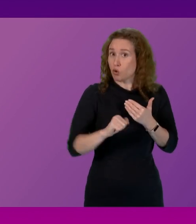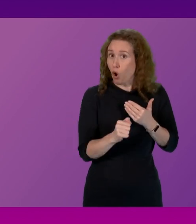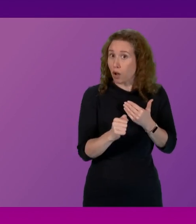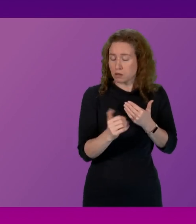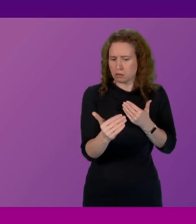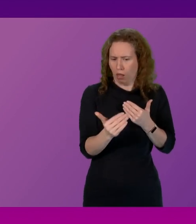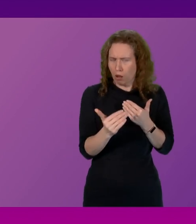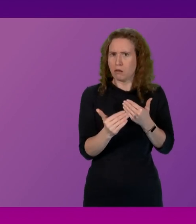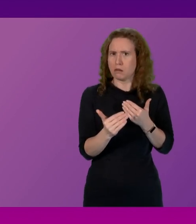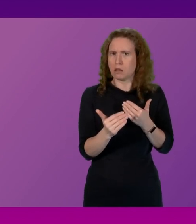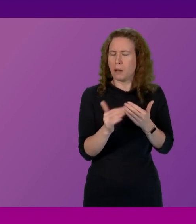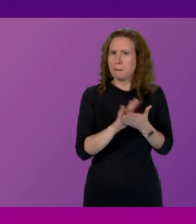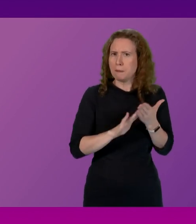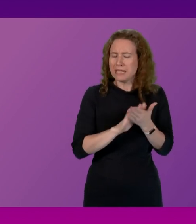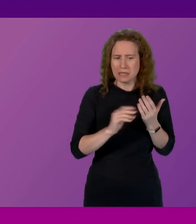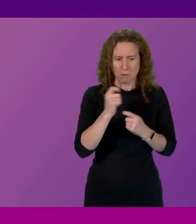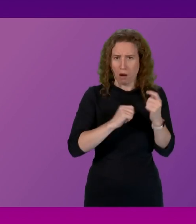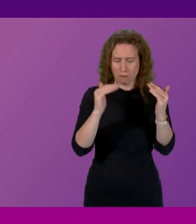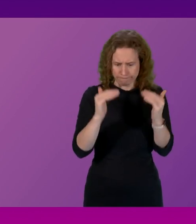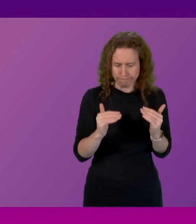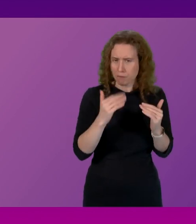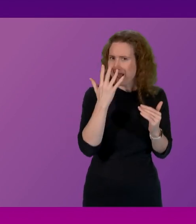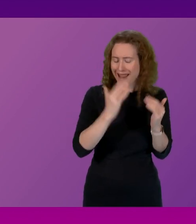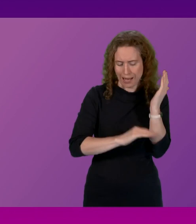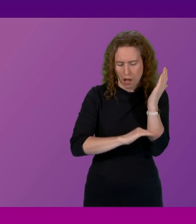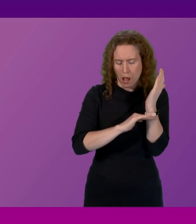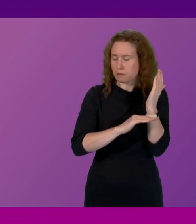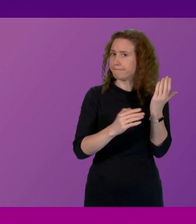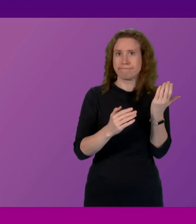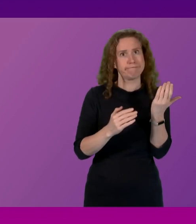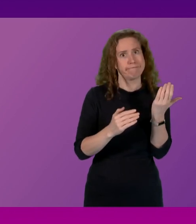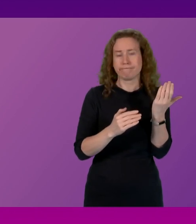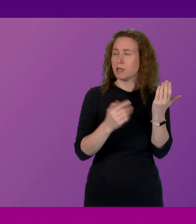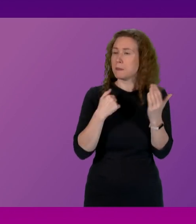it has fallen back to a level that has not been seen for more than 10 years.